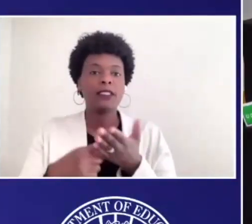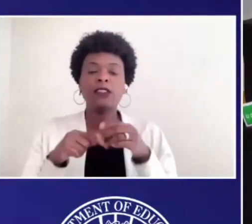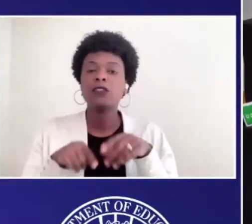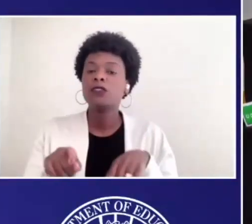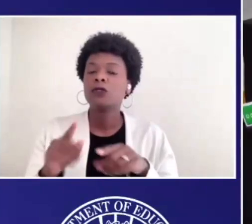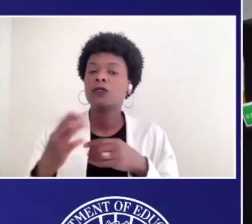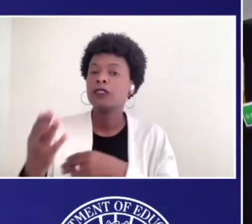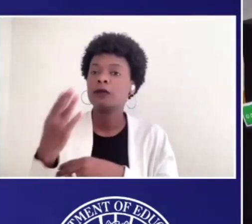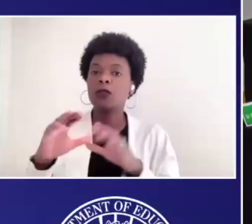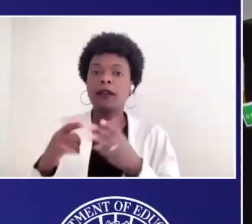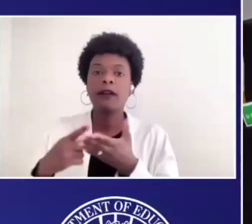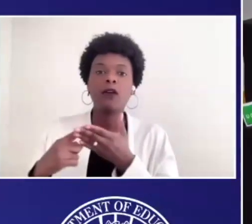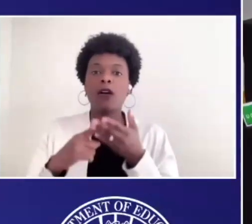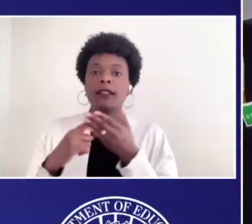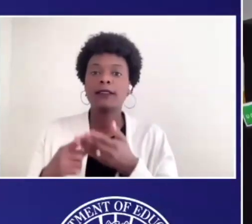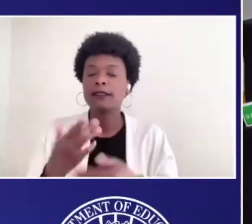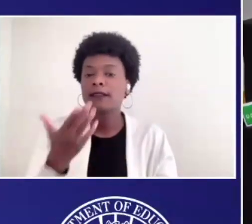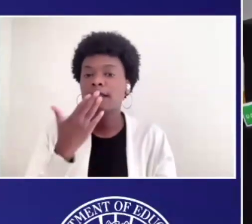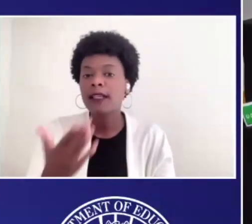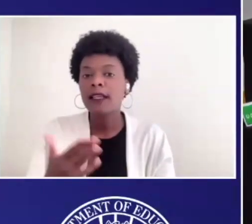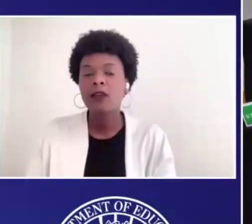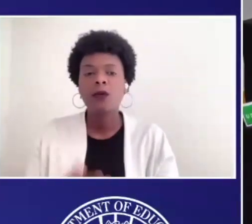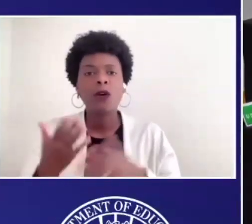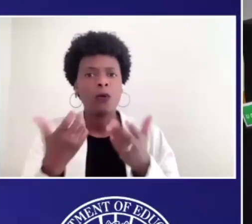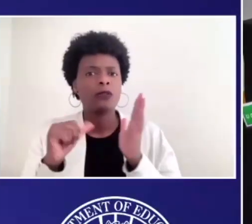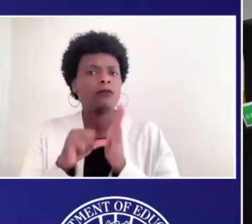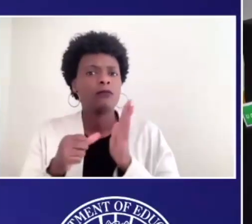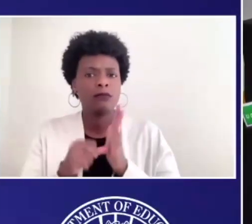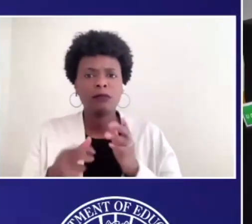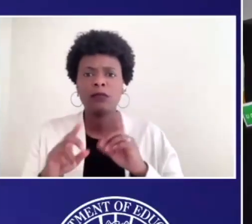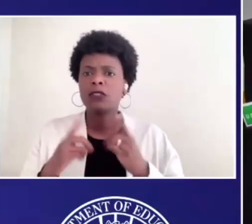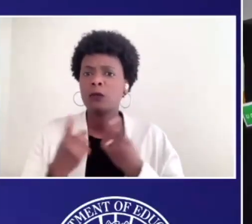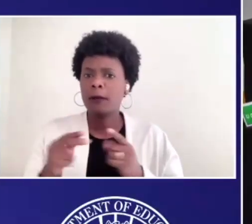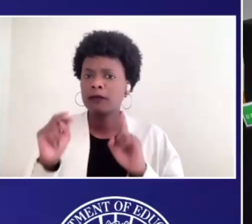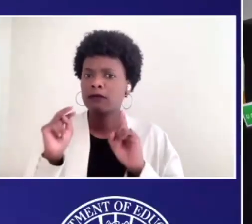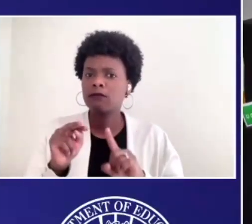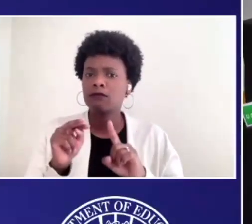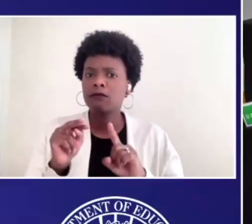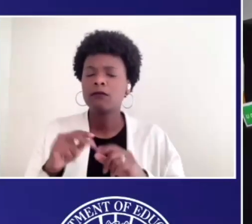morning's caucus. So thank you. You know, I want to reiterate the Department's position here that we are